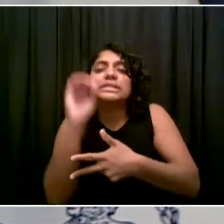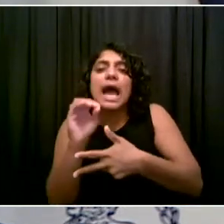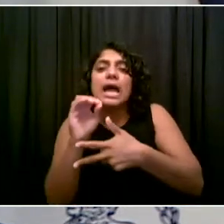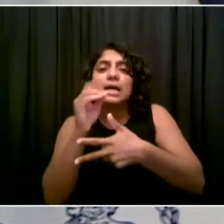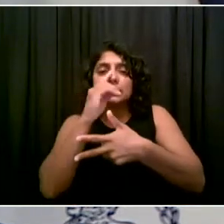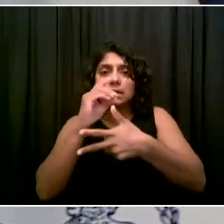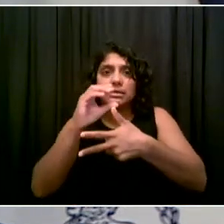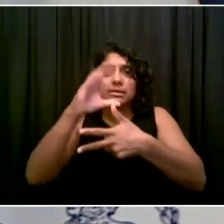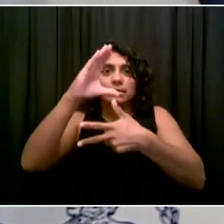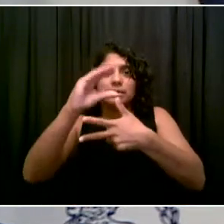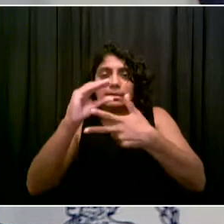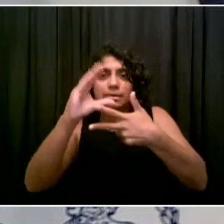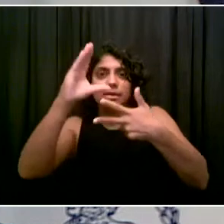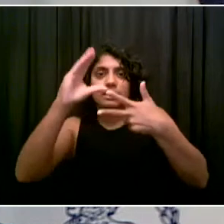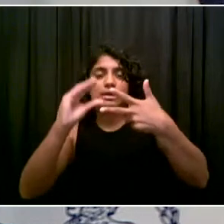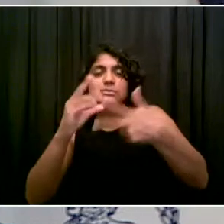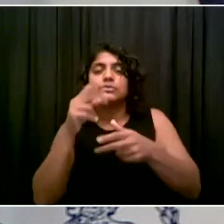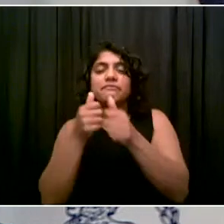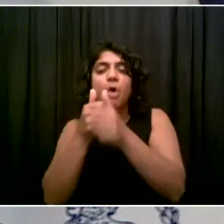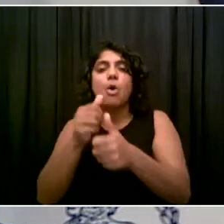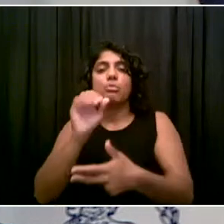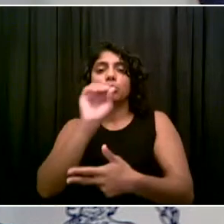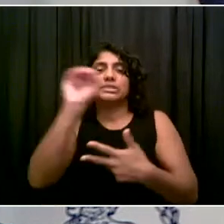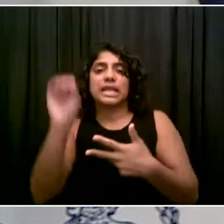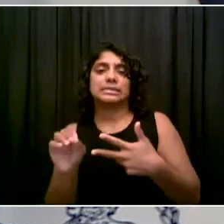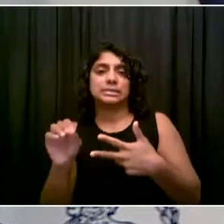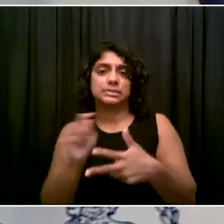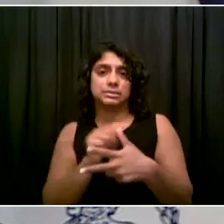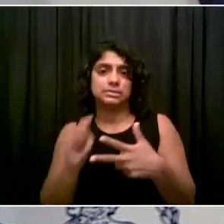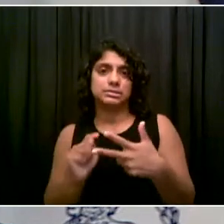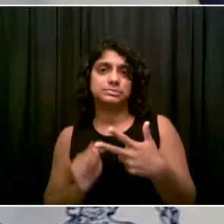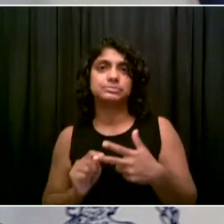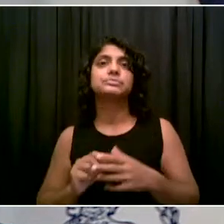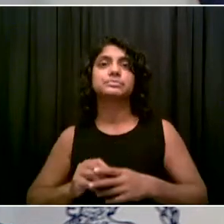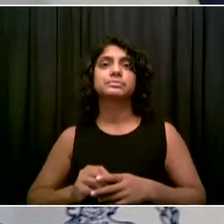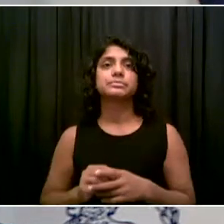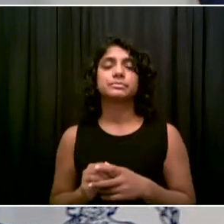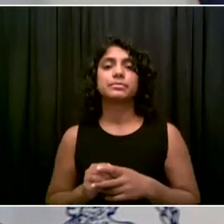MARGIN THE BETTER IN TERMS OF CLARITY BUT IT DOES NOT MATTER, IF THERE'S ONE VOTE